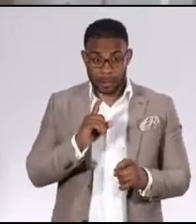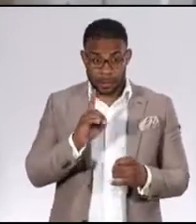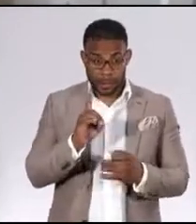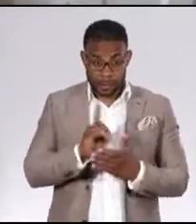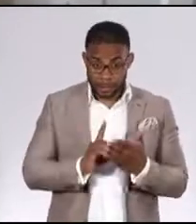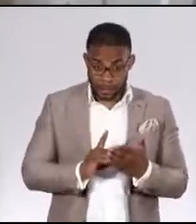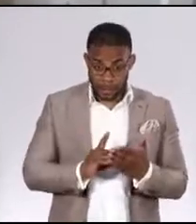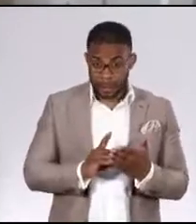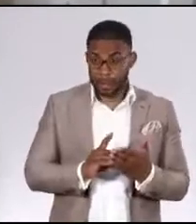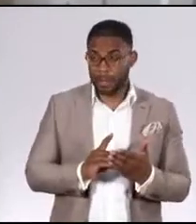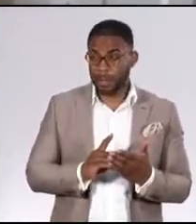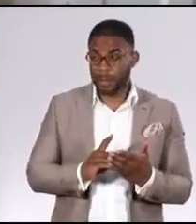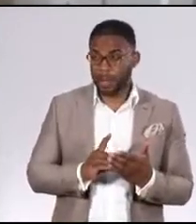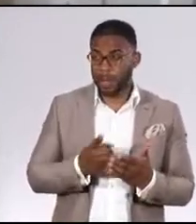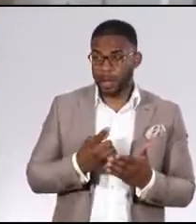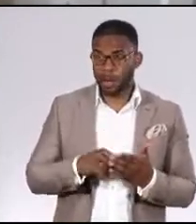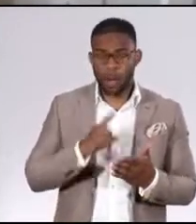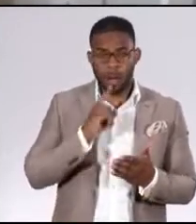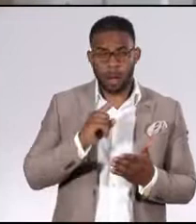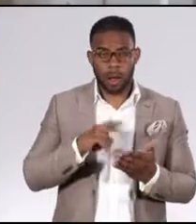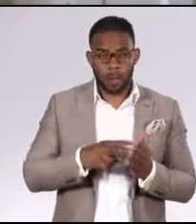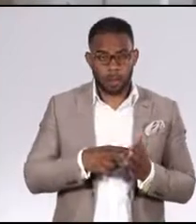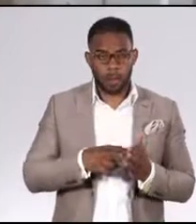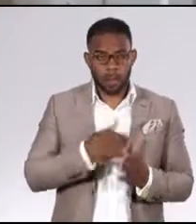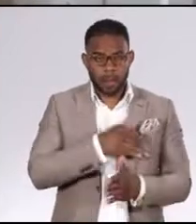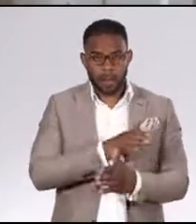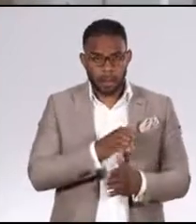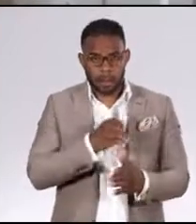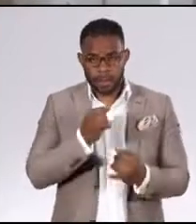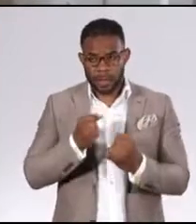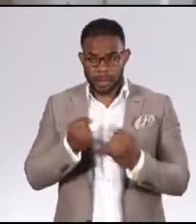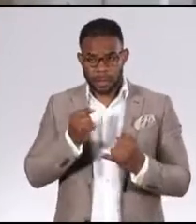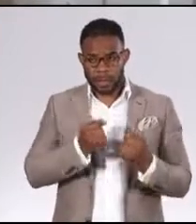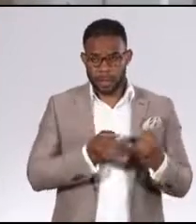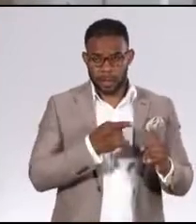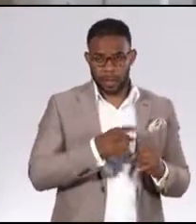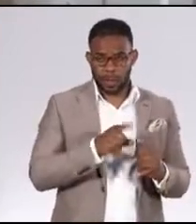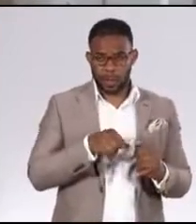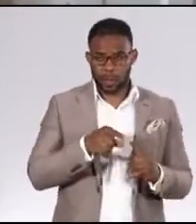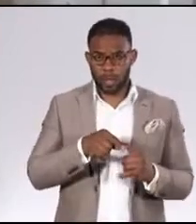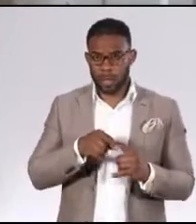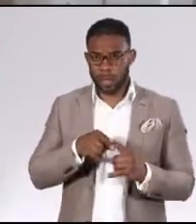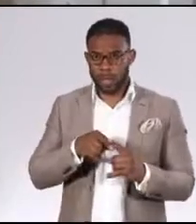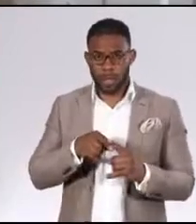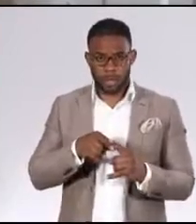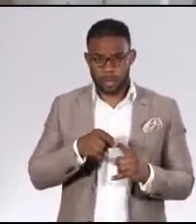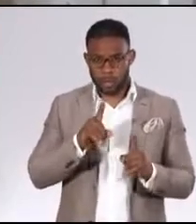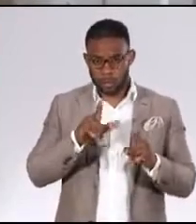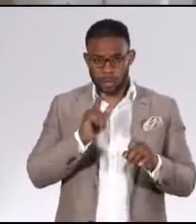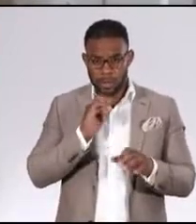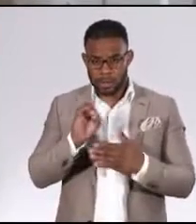um what are meaningful clinical endpoint. So in other words, when a trial is designed, the the purpose